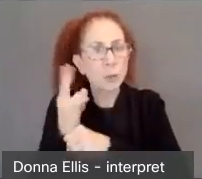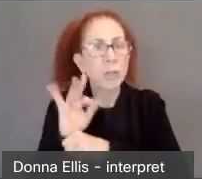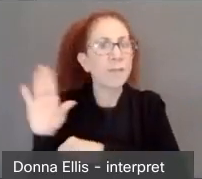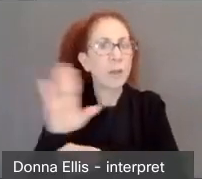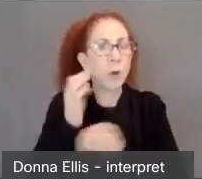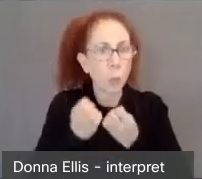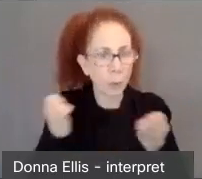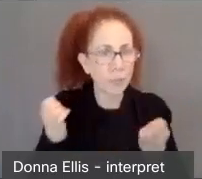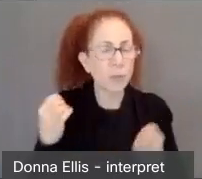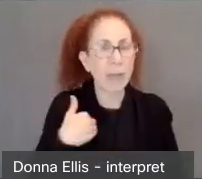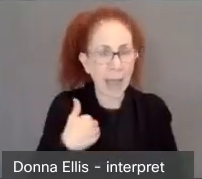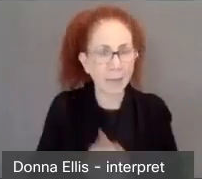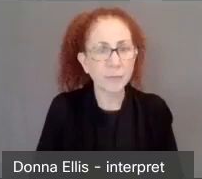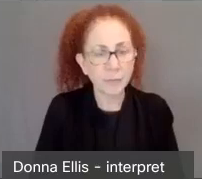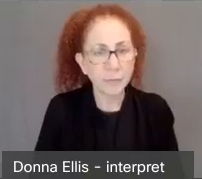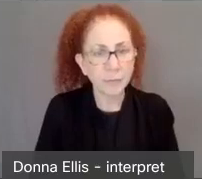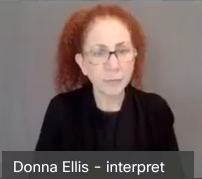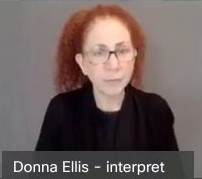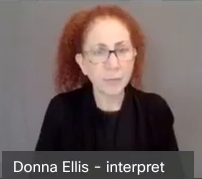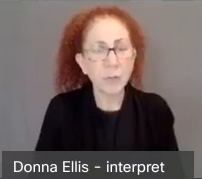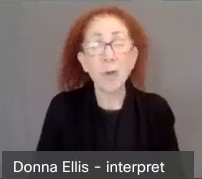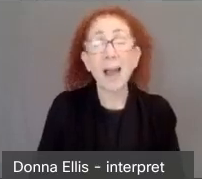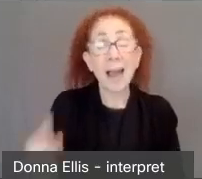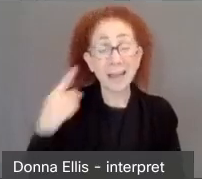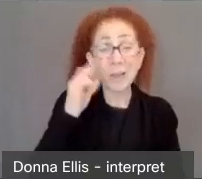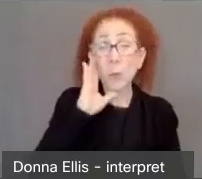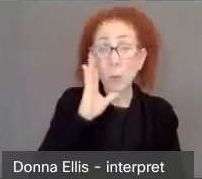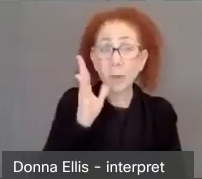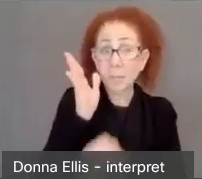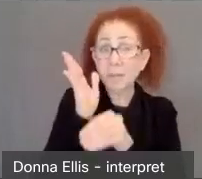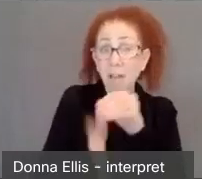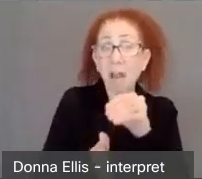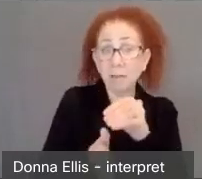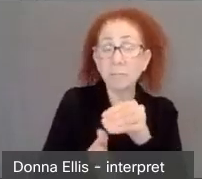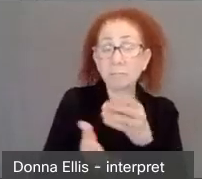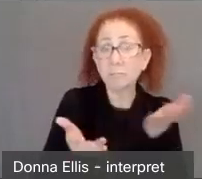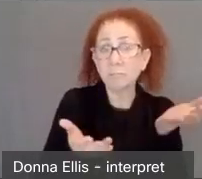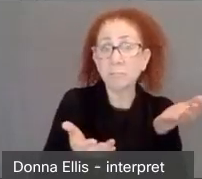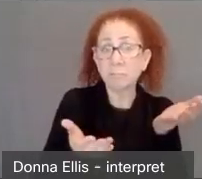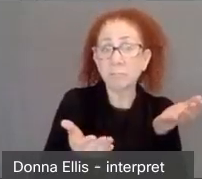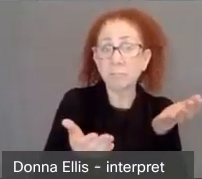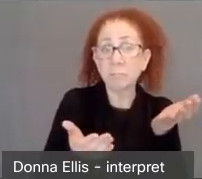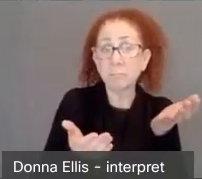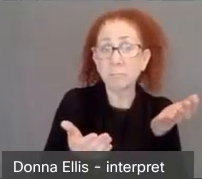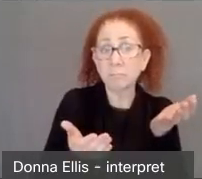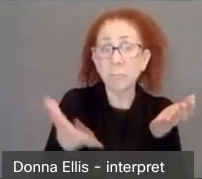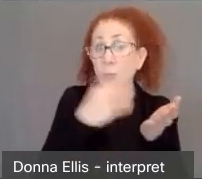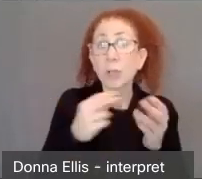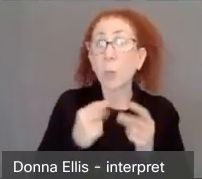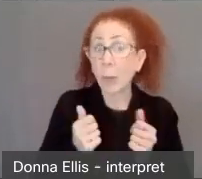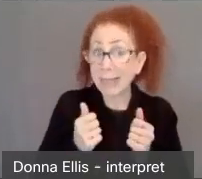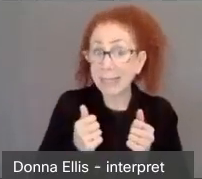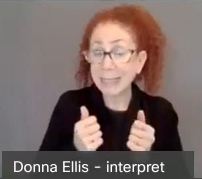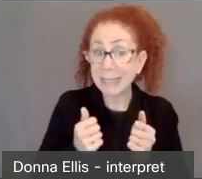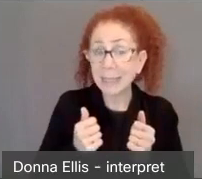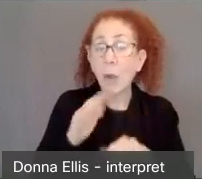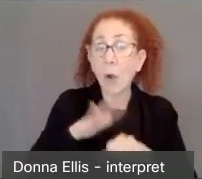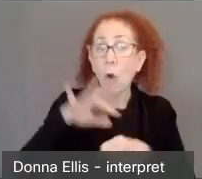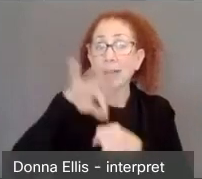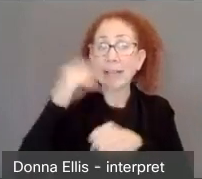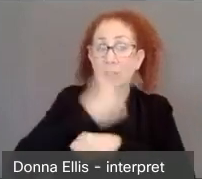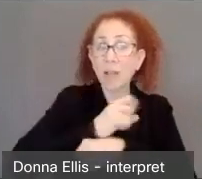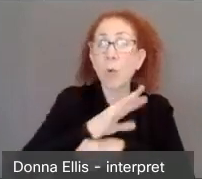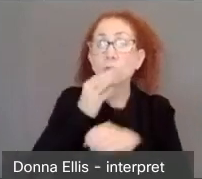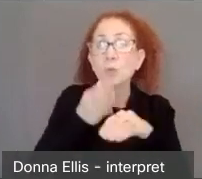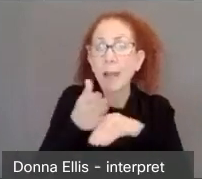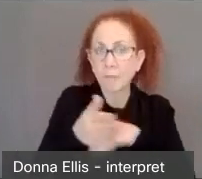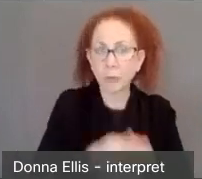that we have. So I think we will be done, you know, fairly quickly on Election Day or shortly thereafter.